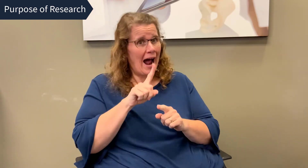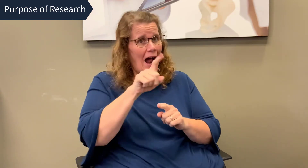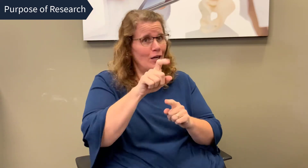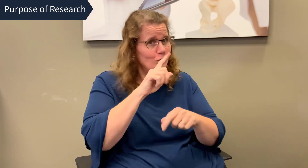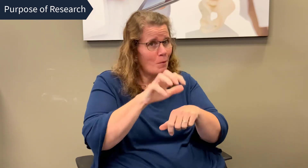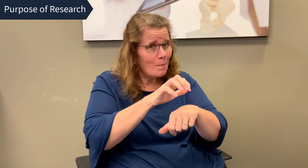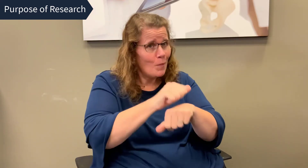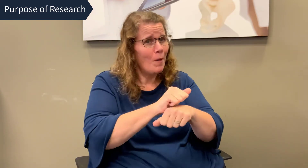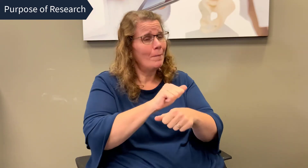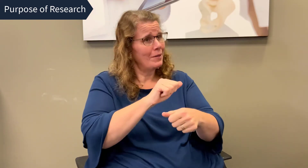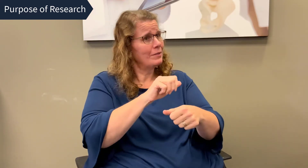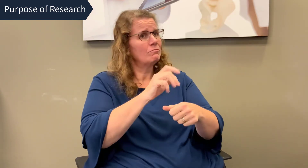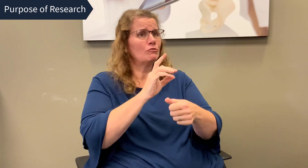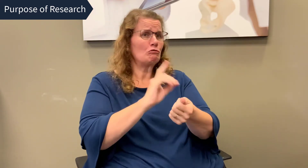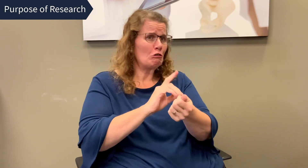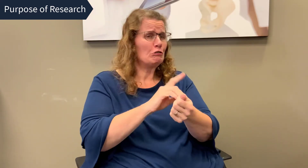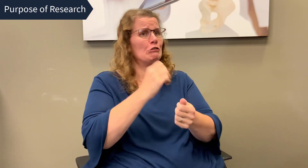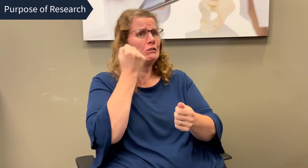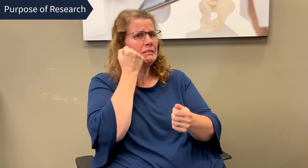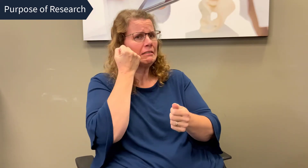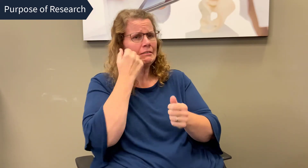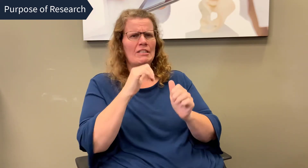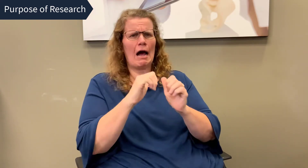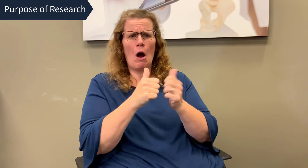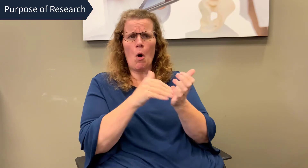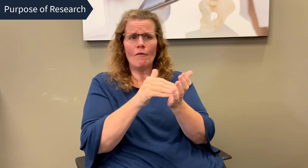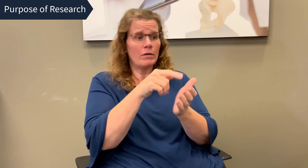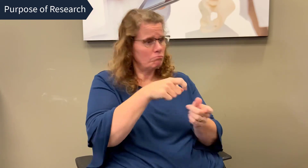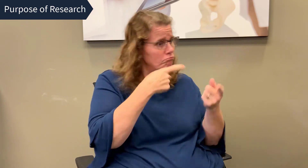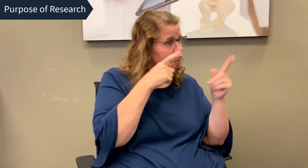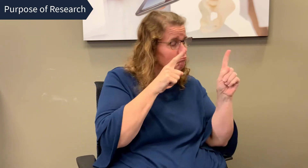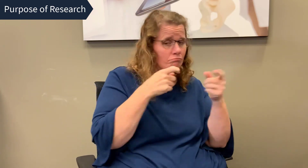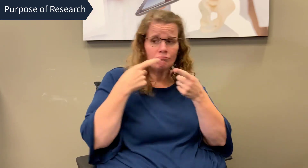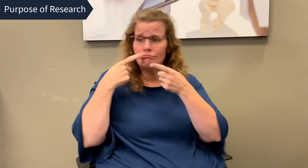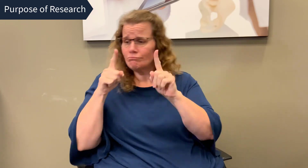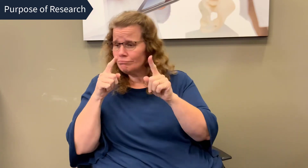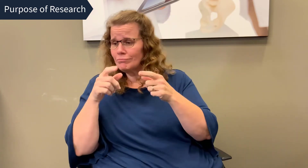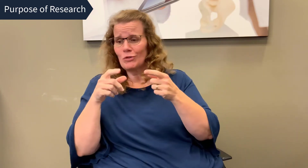care, medical or dental appointments with the rate that appointments were